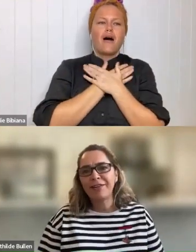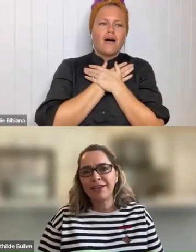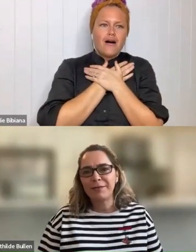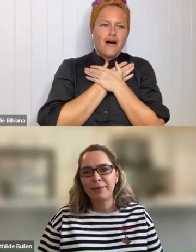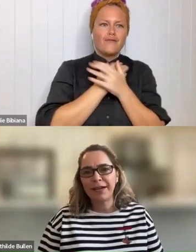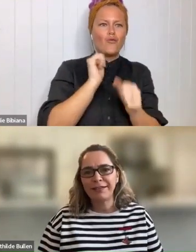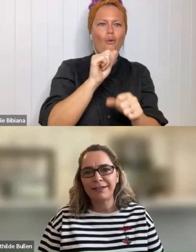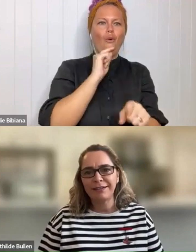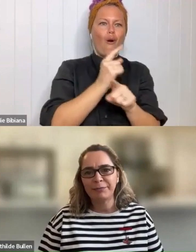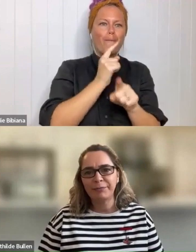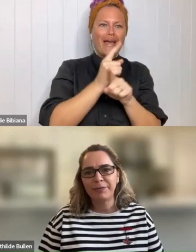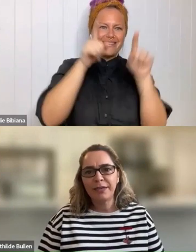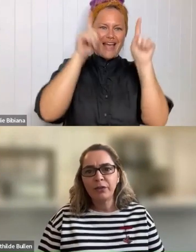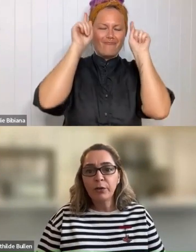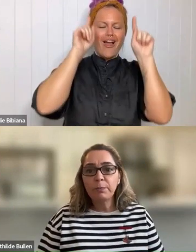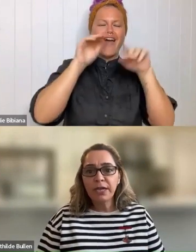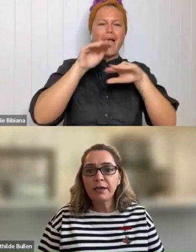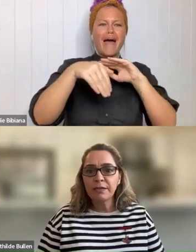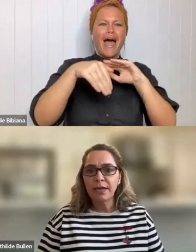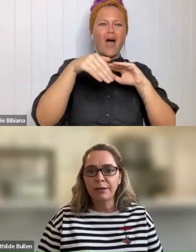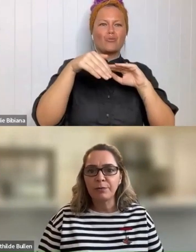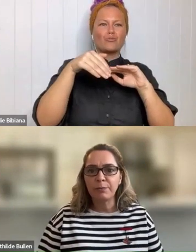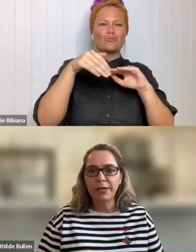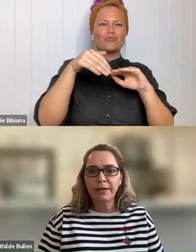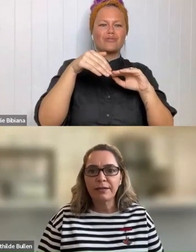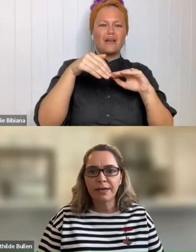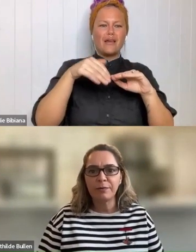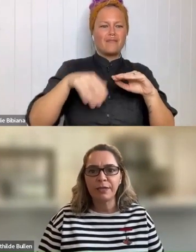airline about, you know, being at the table, being at the table